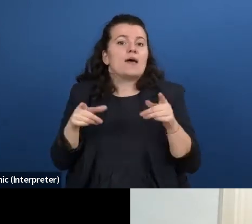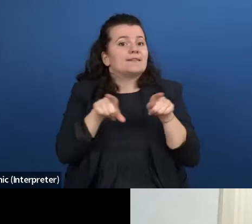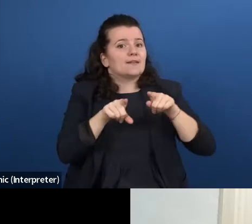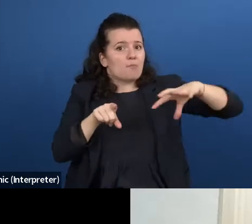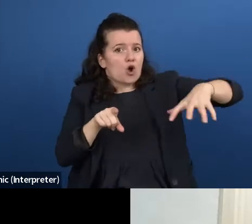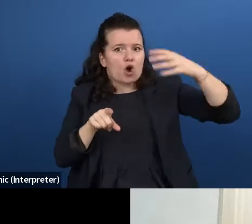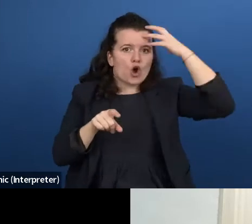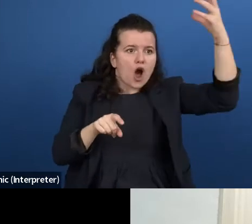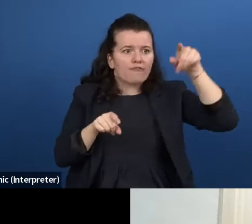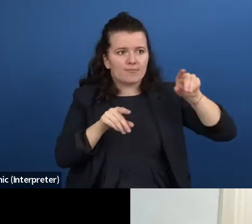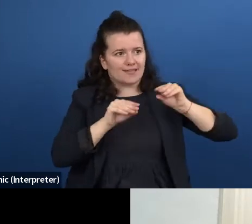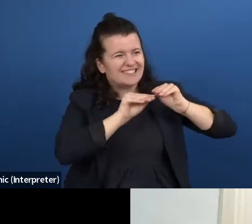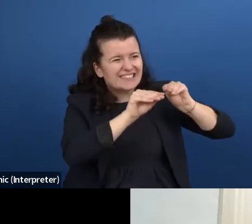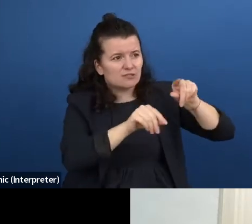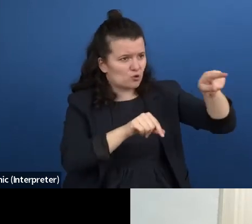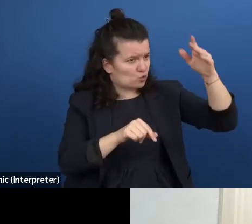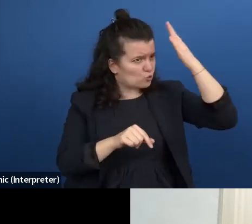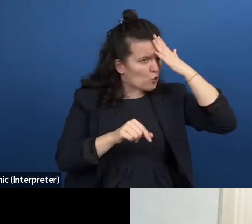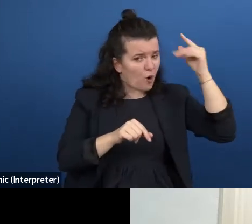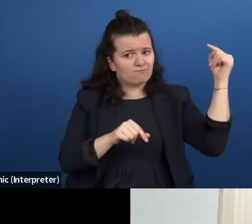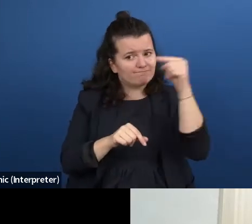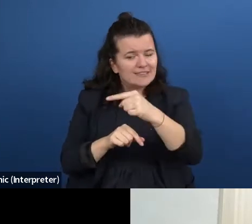Because of this, they don't take appropriate measures